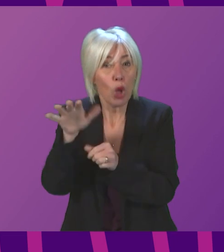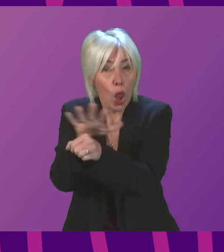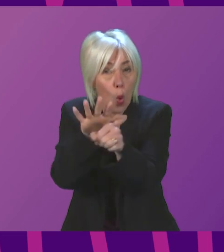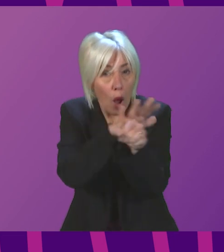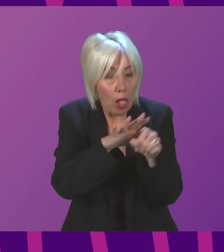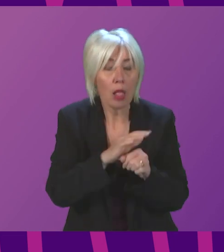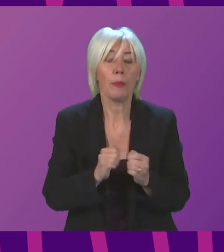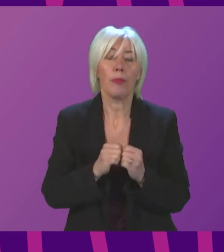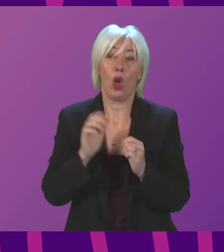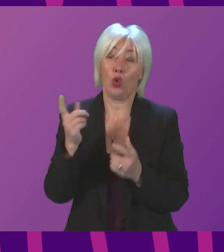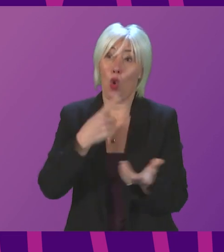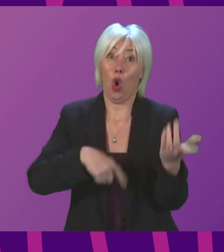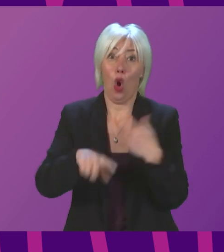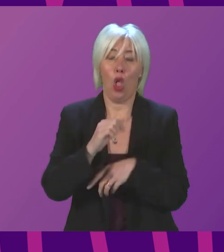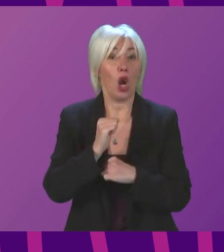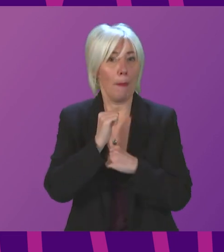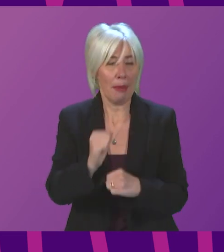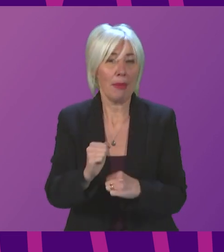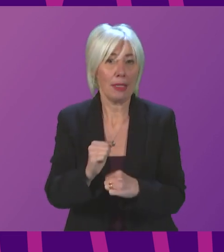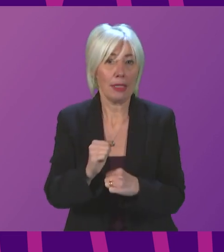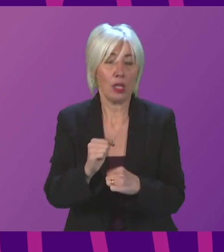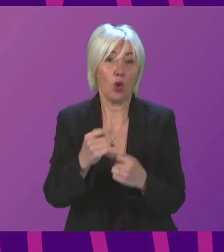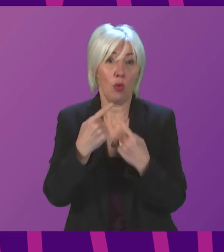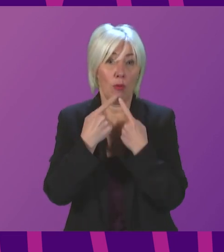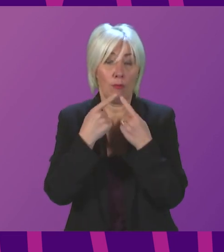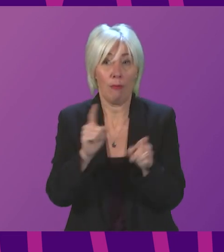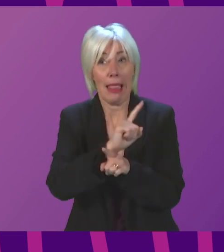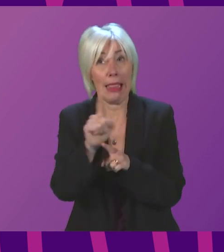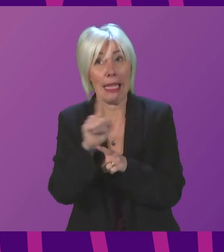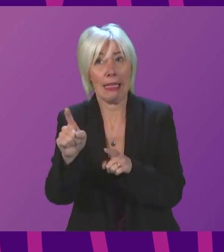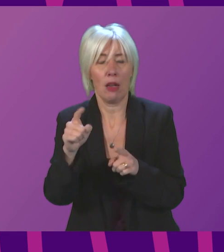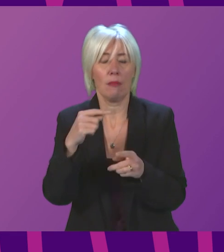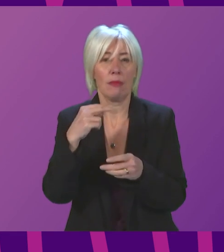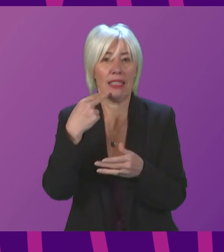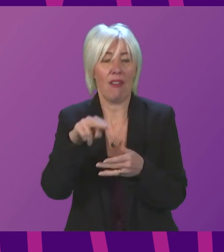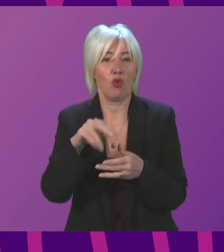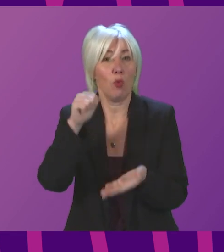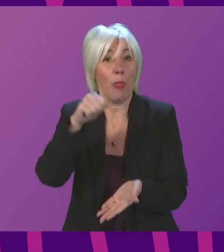funding commitments later this afternoon when she sets out the budget, but supporting local